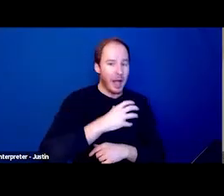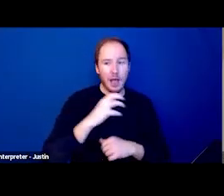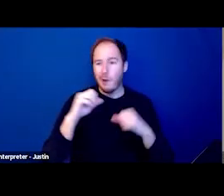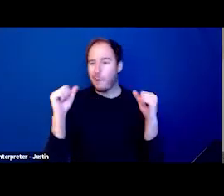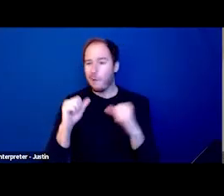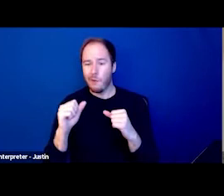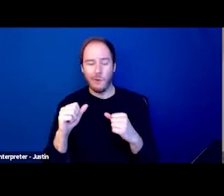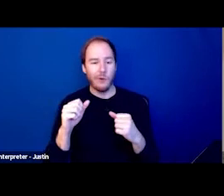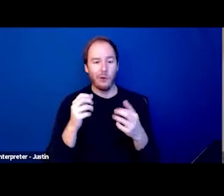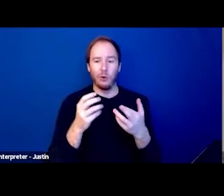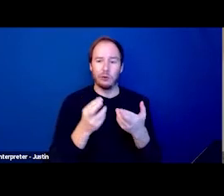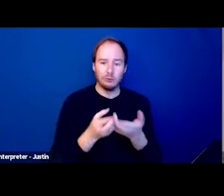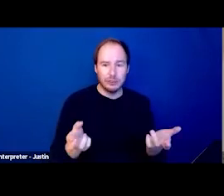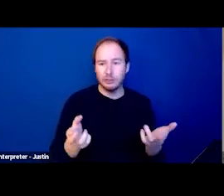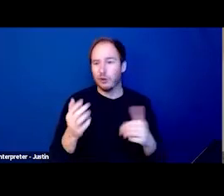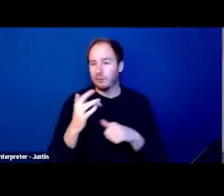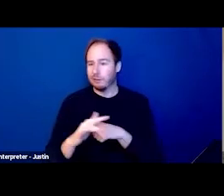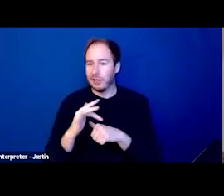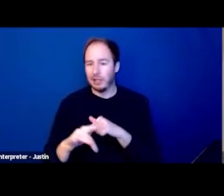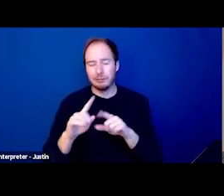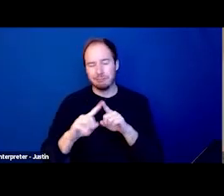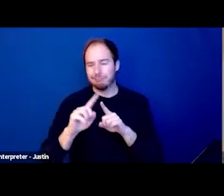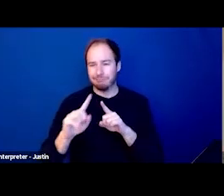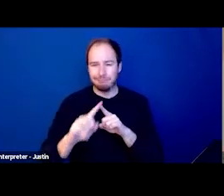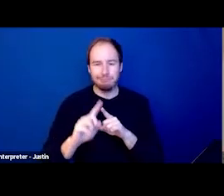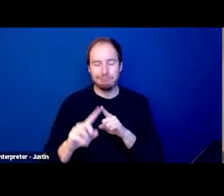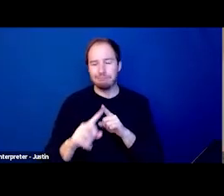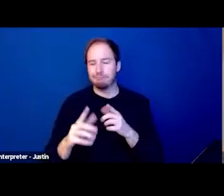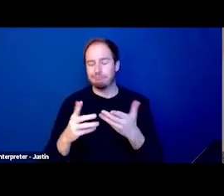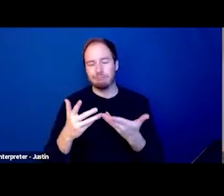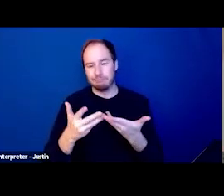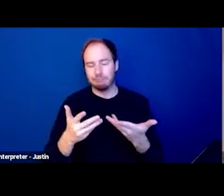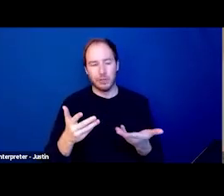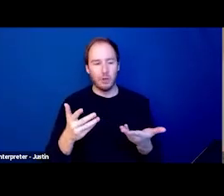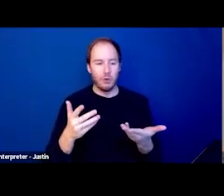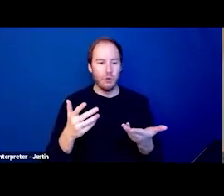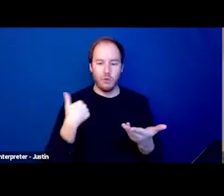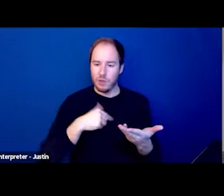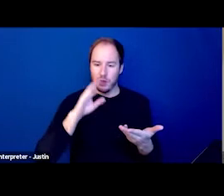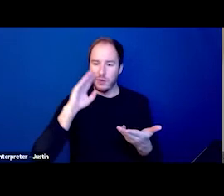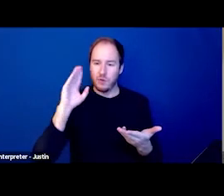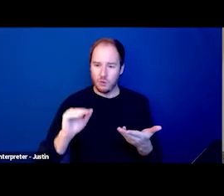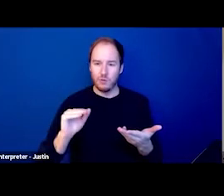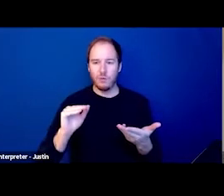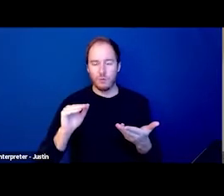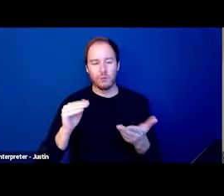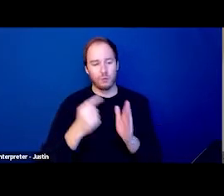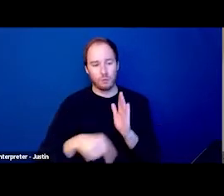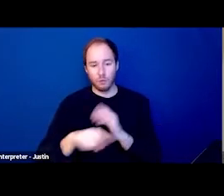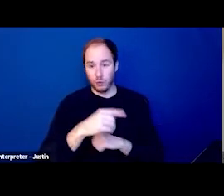what the funding sources are that are available to that locality in particular. So we know that what you have available might look different